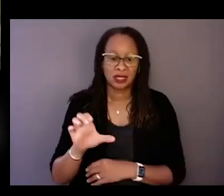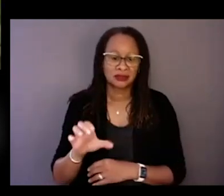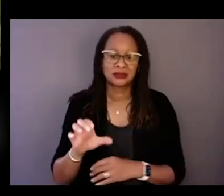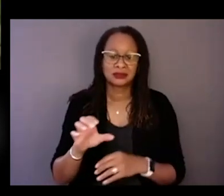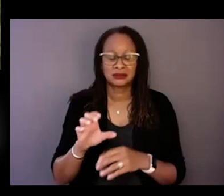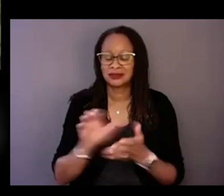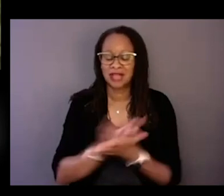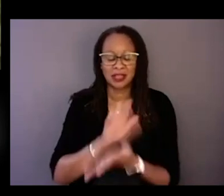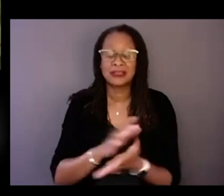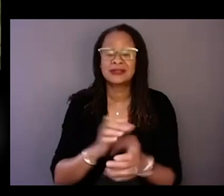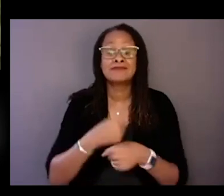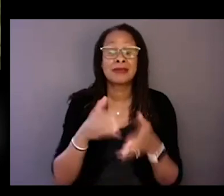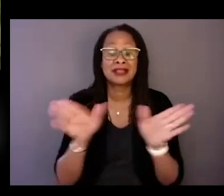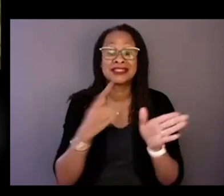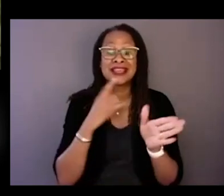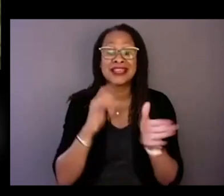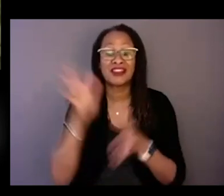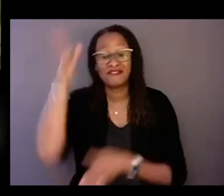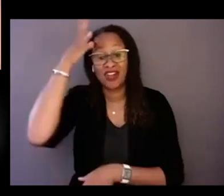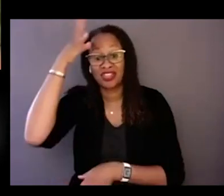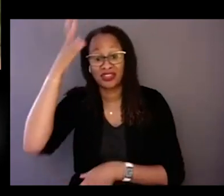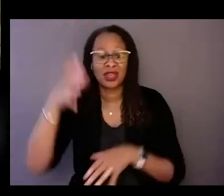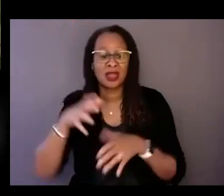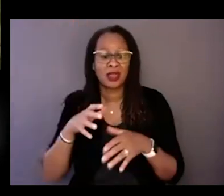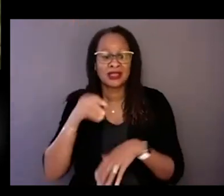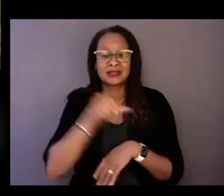stating that her father had spent almost a million dollars